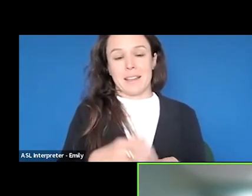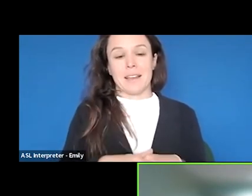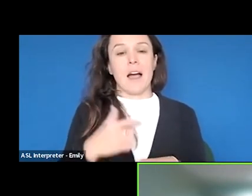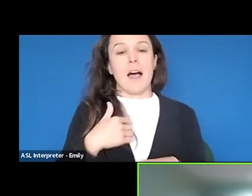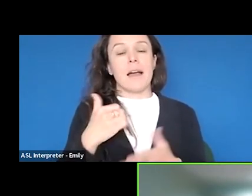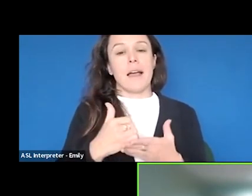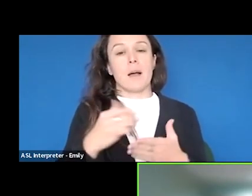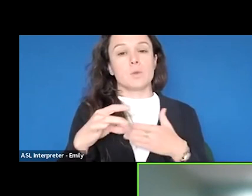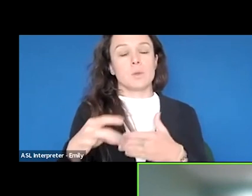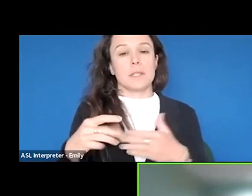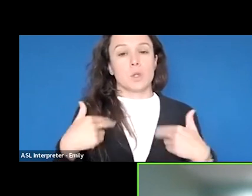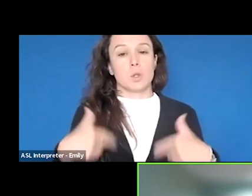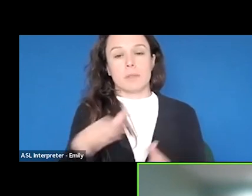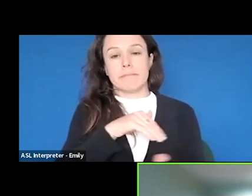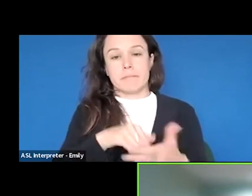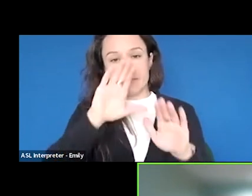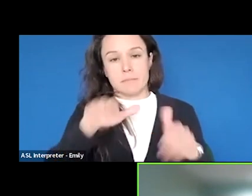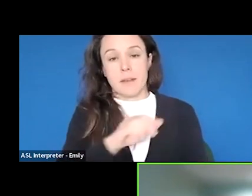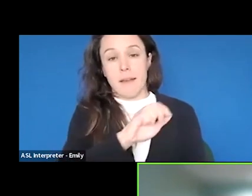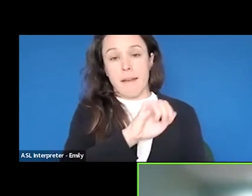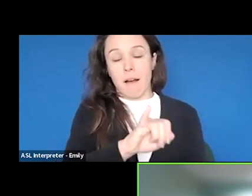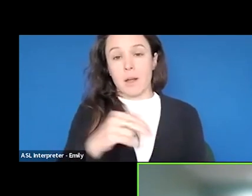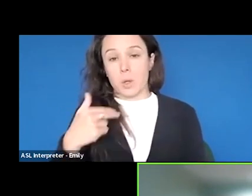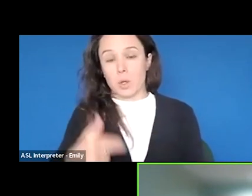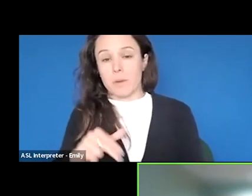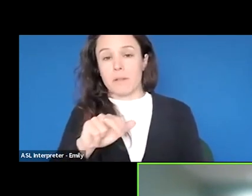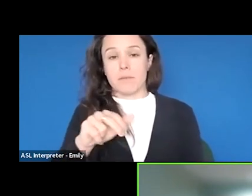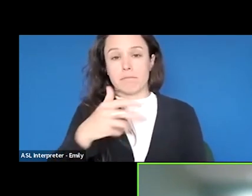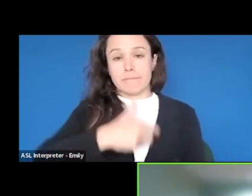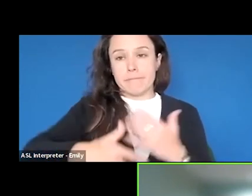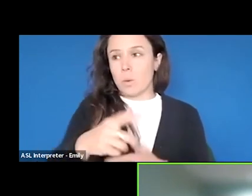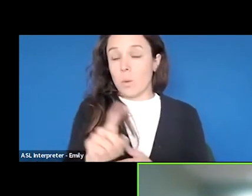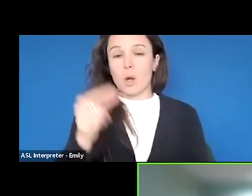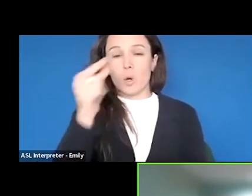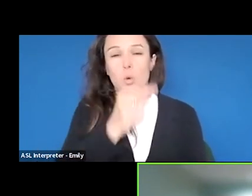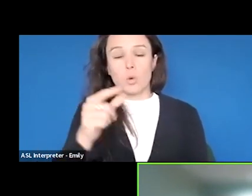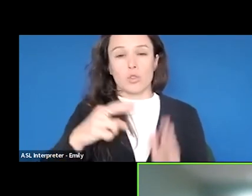human-centered AI and human-AI interaction efforts at Google Research. Of course my